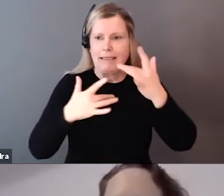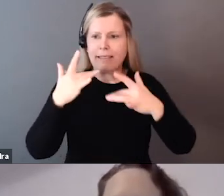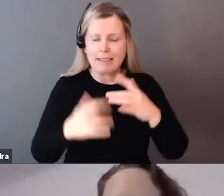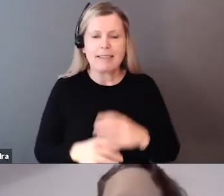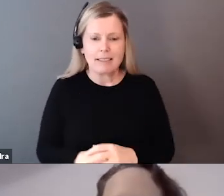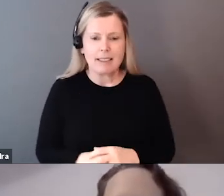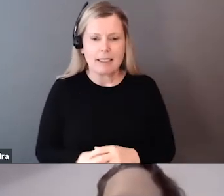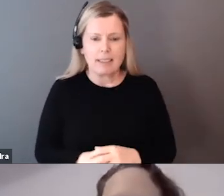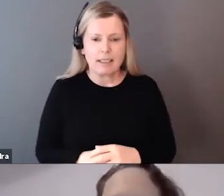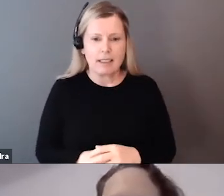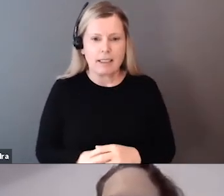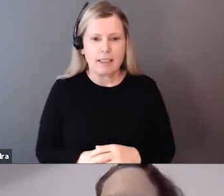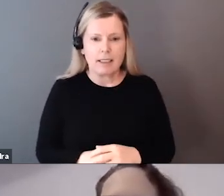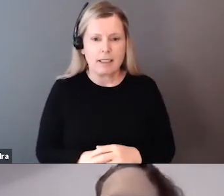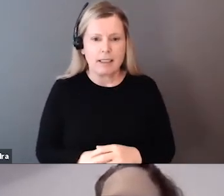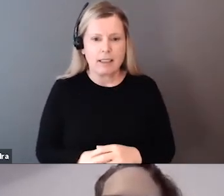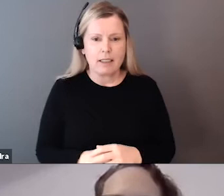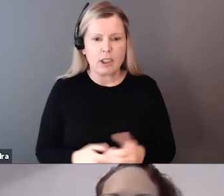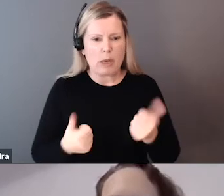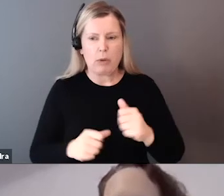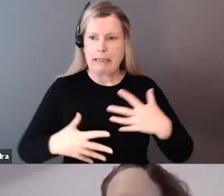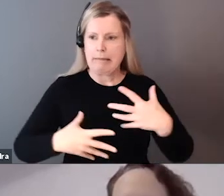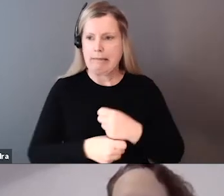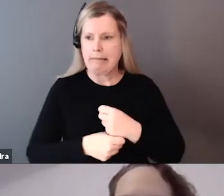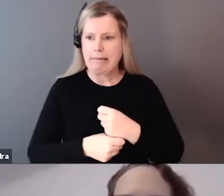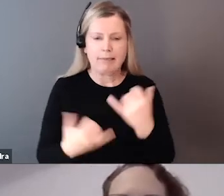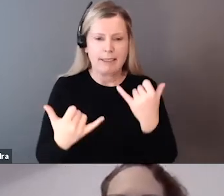I'd like to tack it into this this presentation as well. So, we'll talk a little bit about this